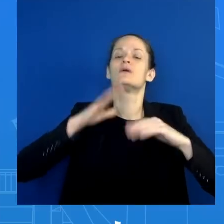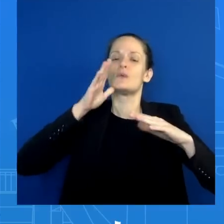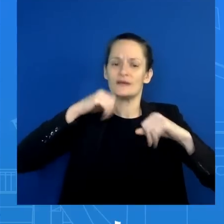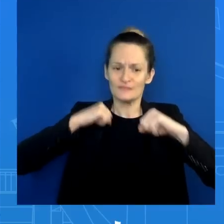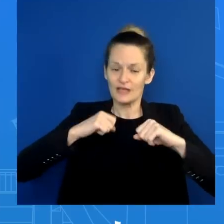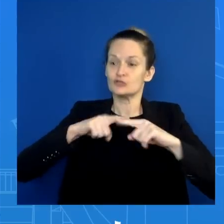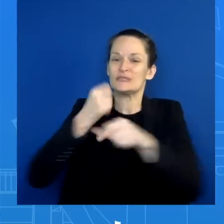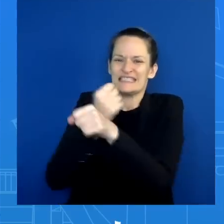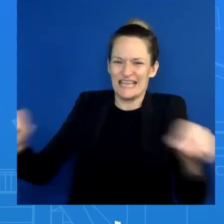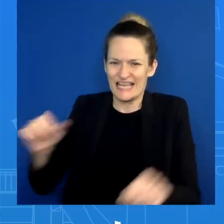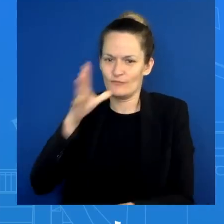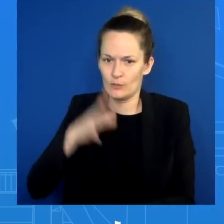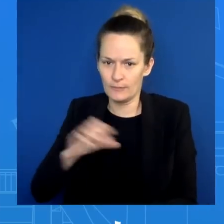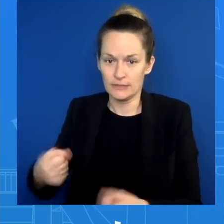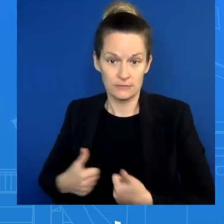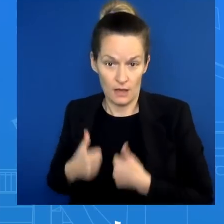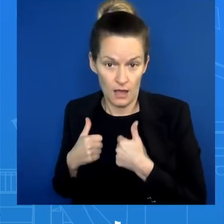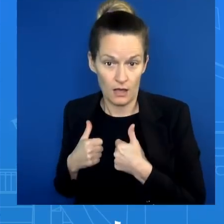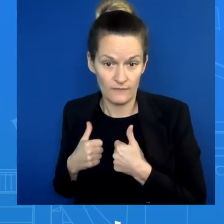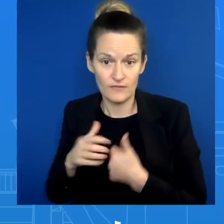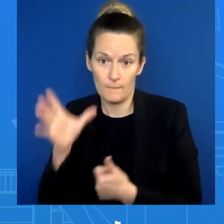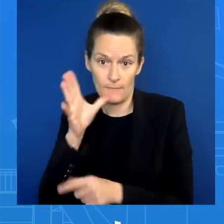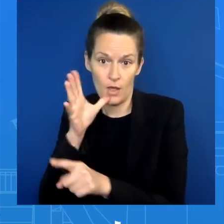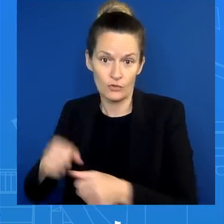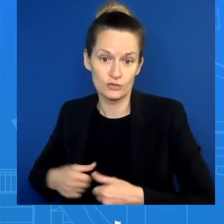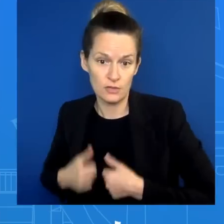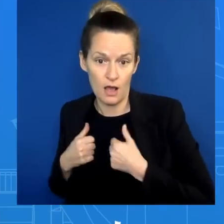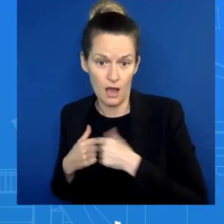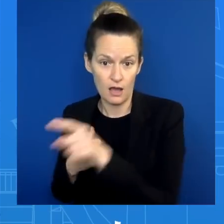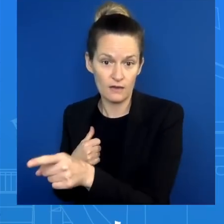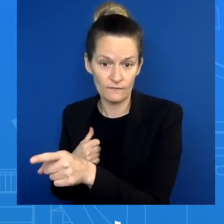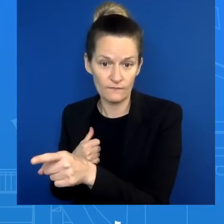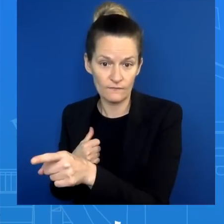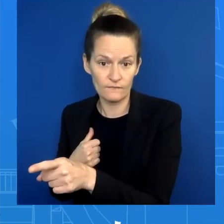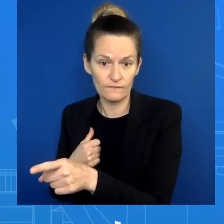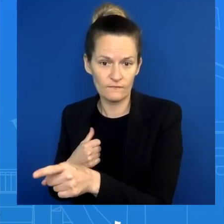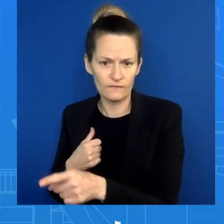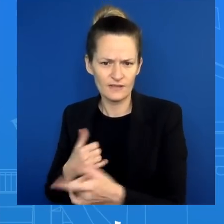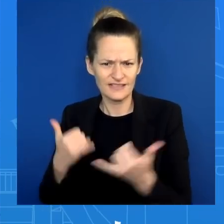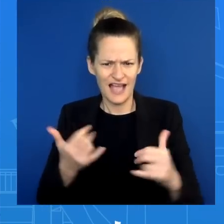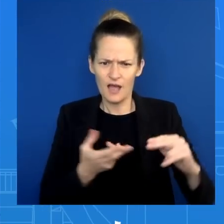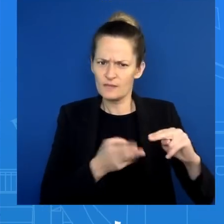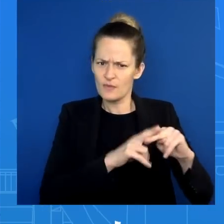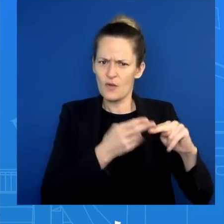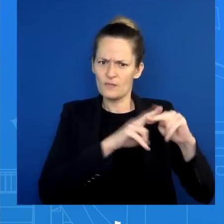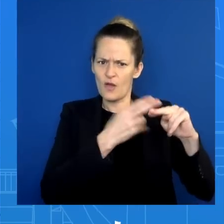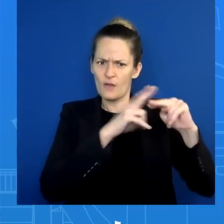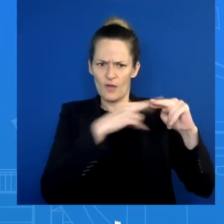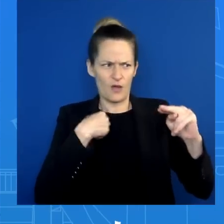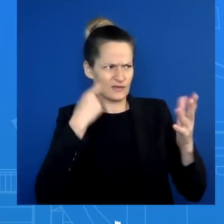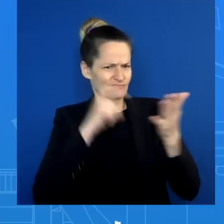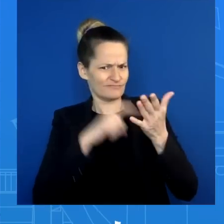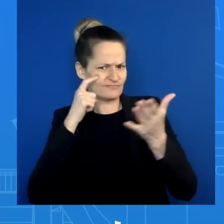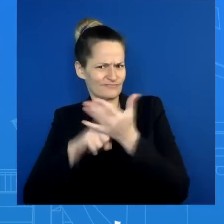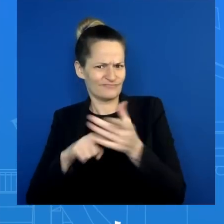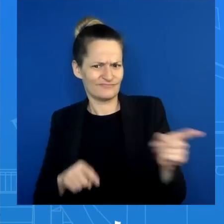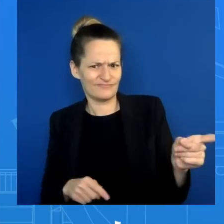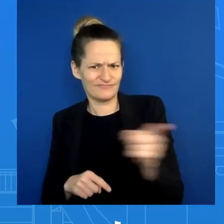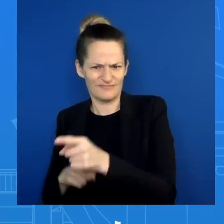And it's more and more clear that it is against the will of the majority of Americans. And that's what you're seeing, right? That's what you're seeing. Even with the Idaho decision,